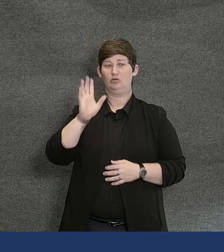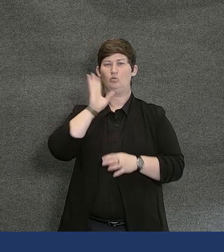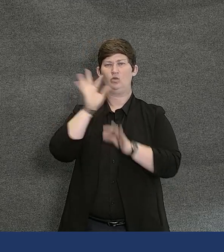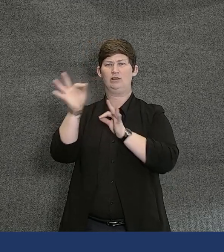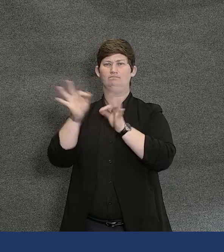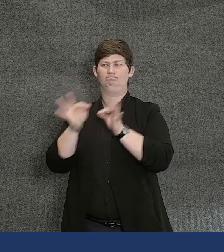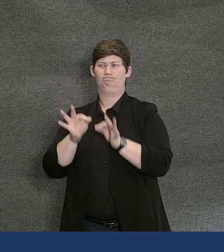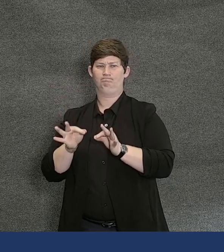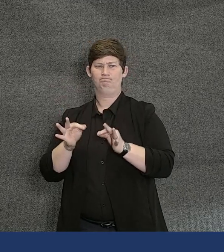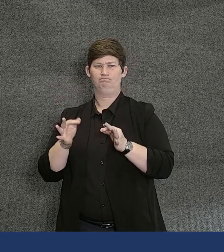And for everybody online, have a good break.